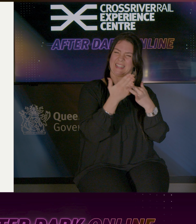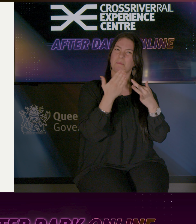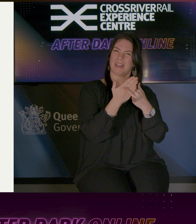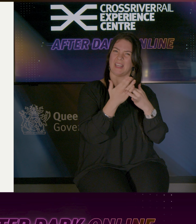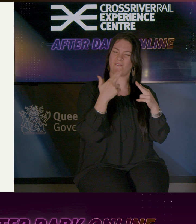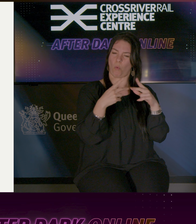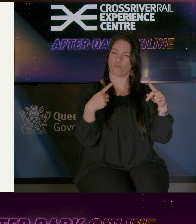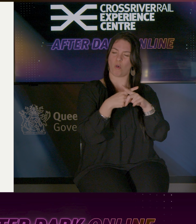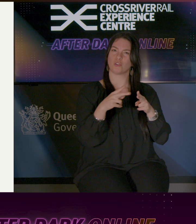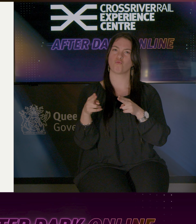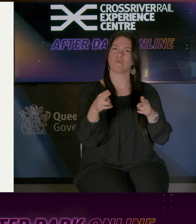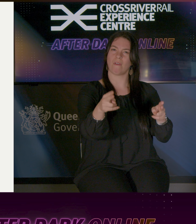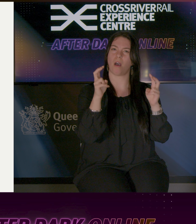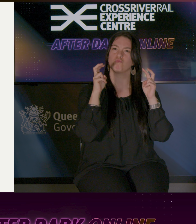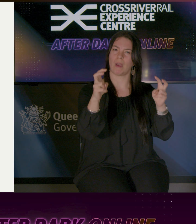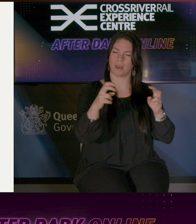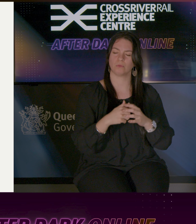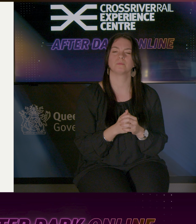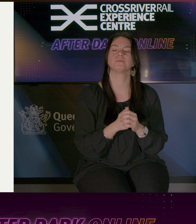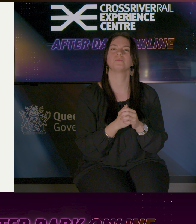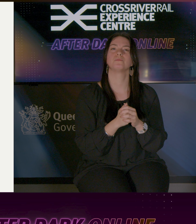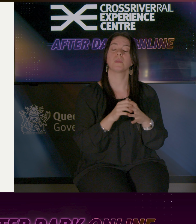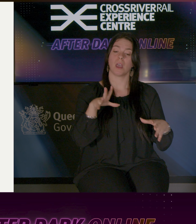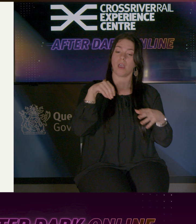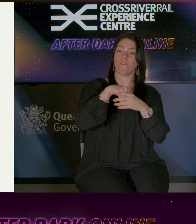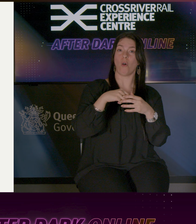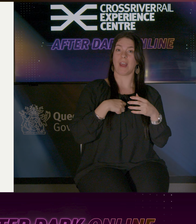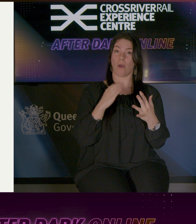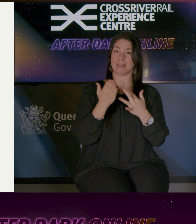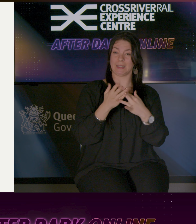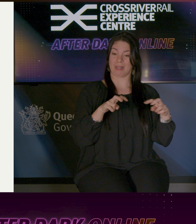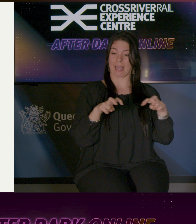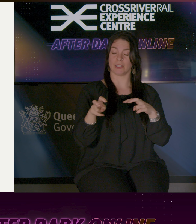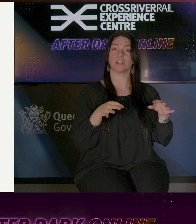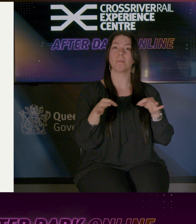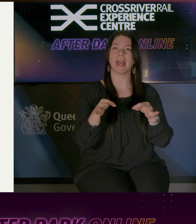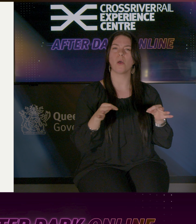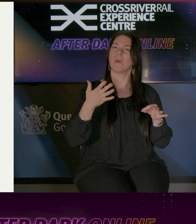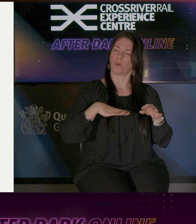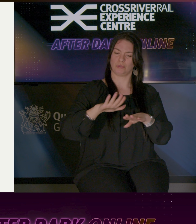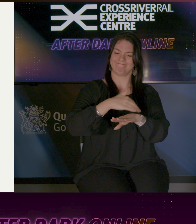well as part of our accessibility action plan we want to Define our purpose and set goals